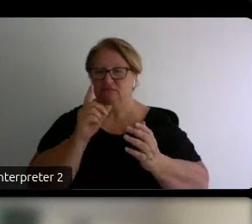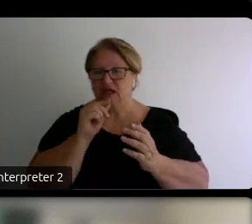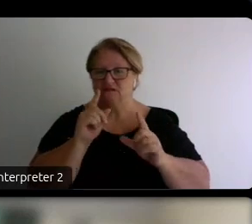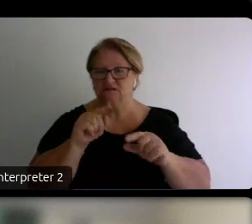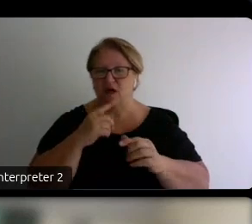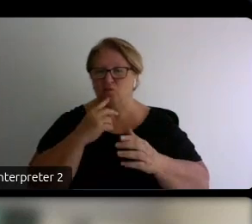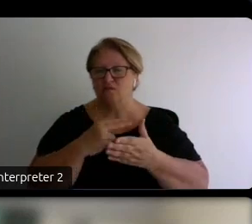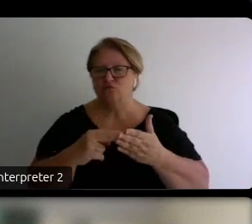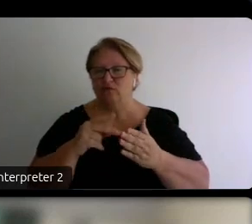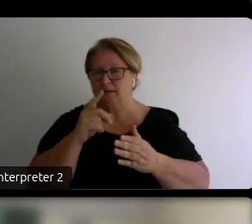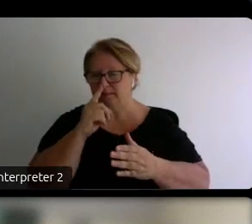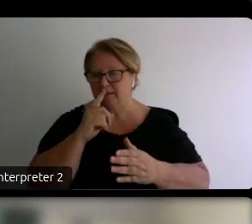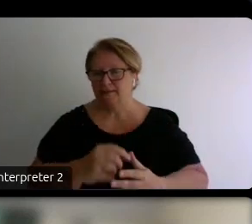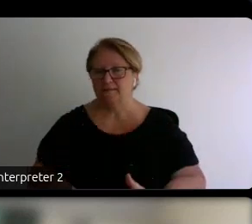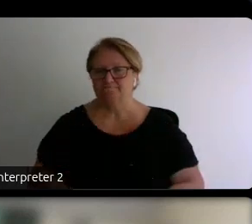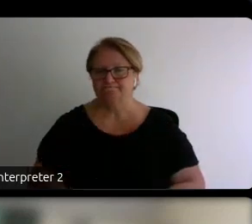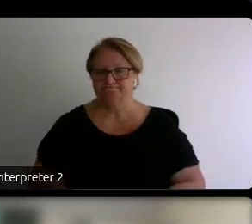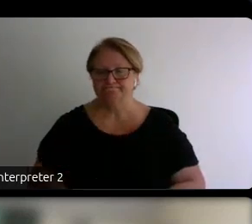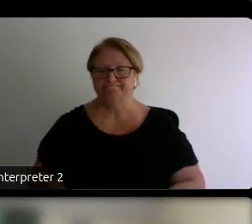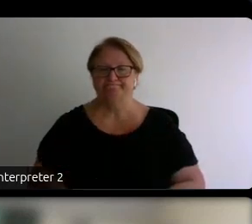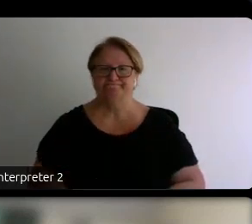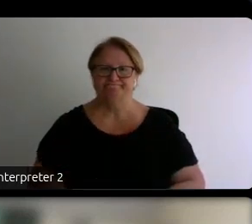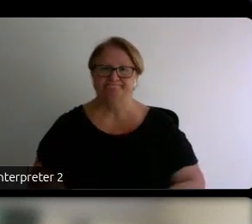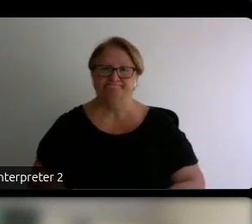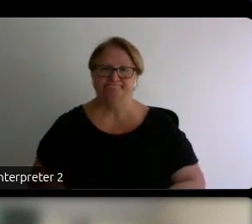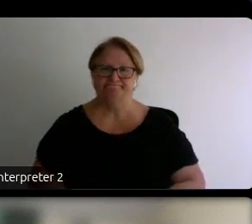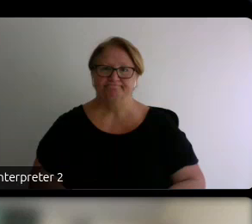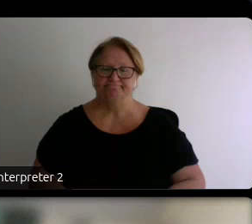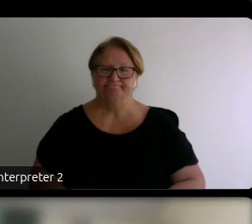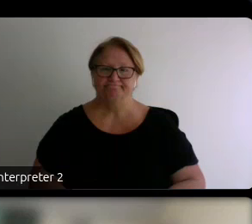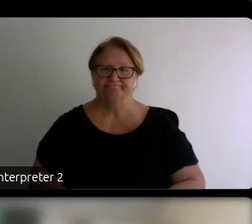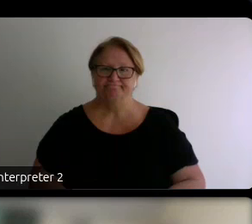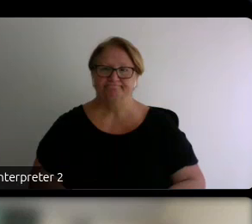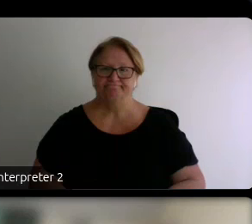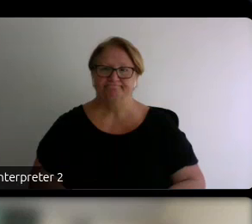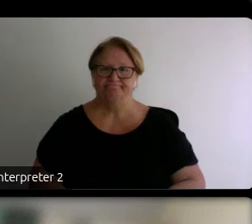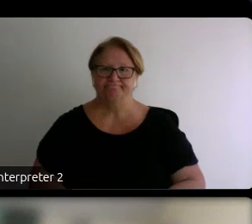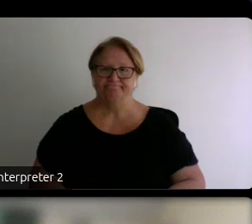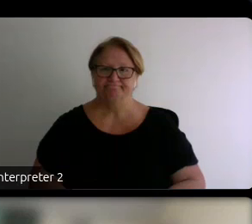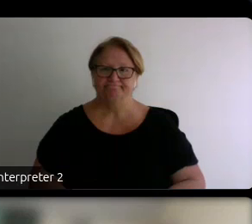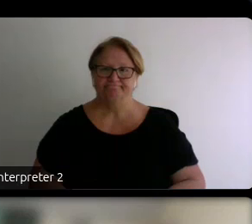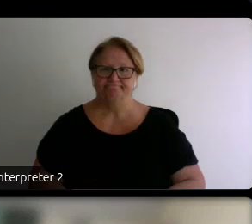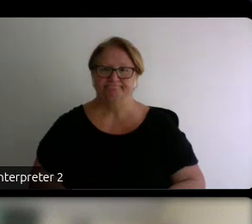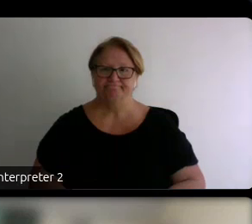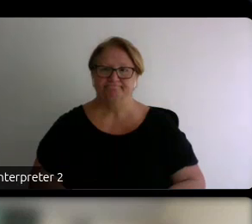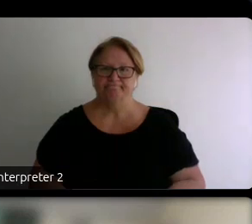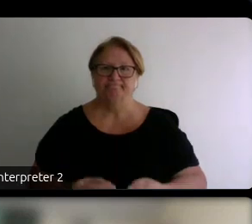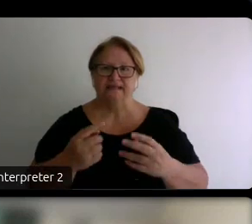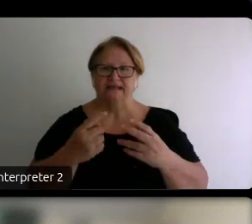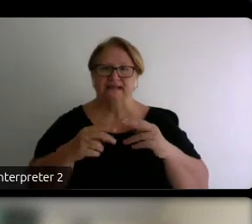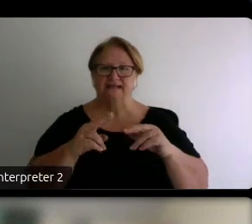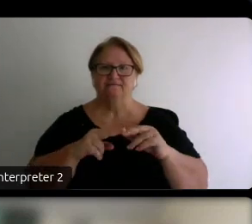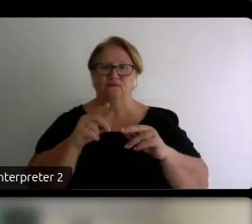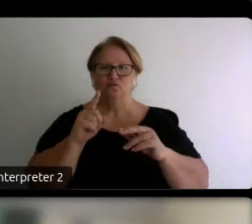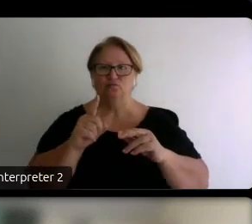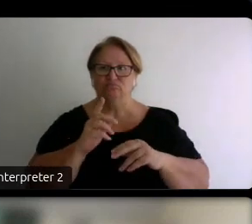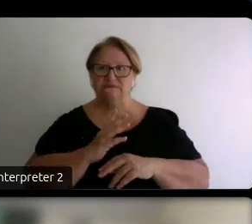people through. So, if um at if after today you are interested, I've included my contact details.